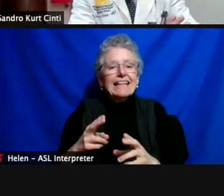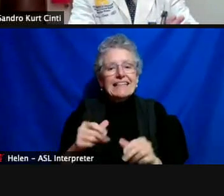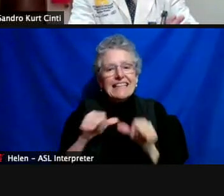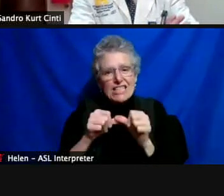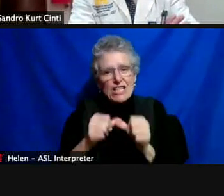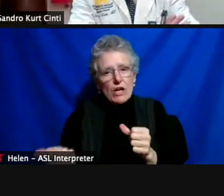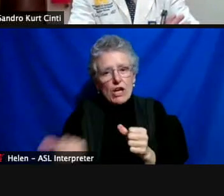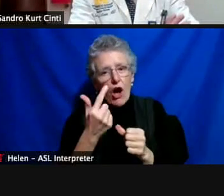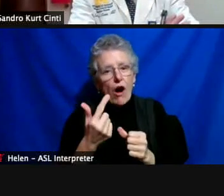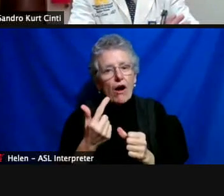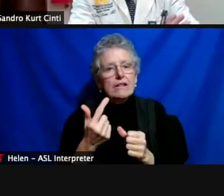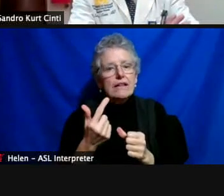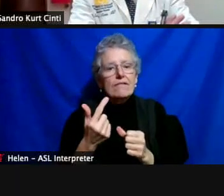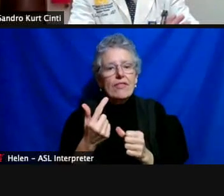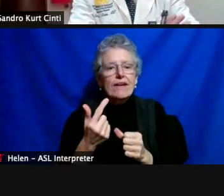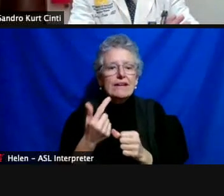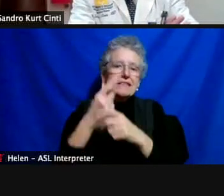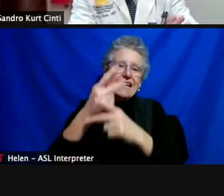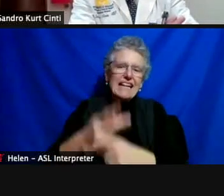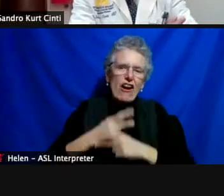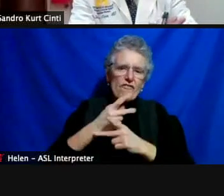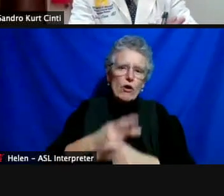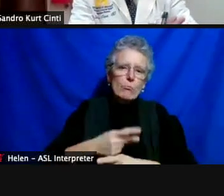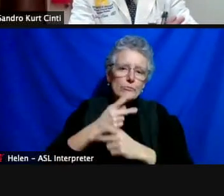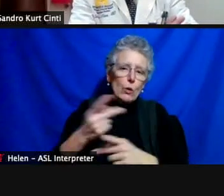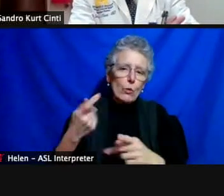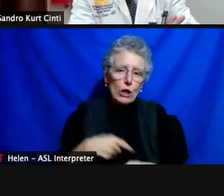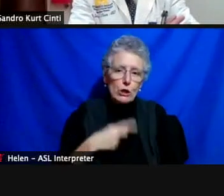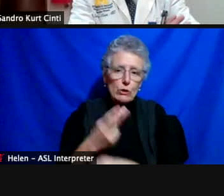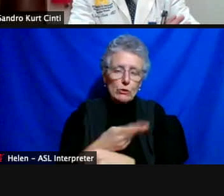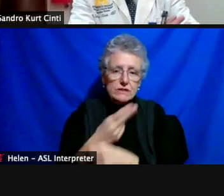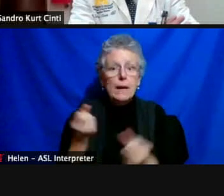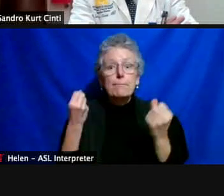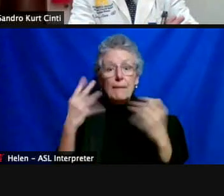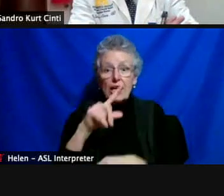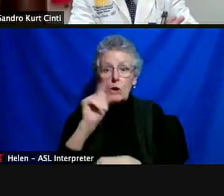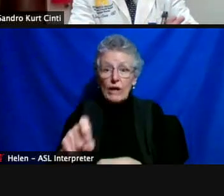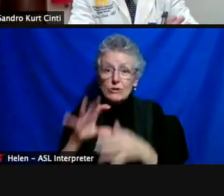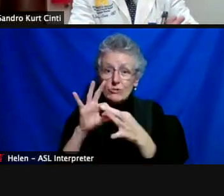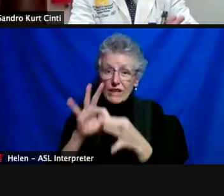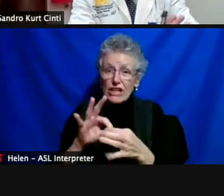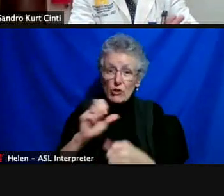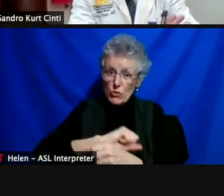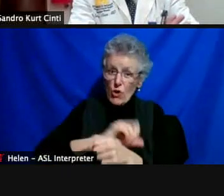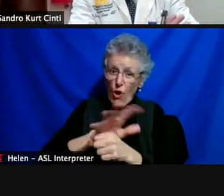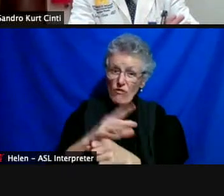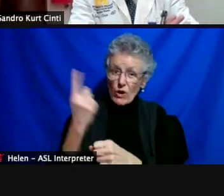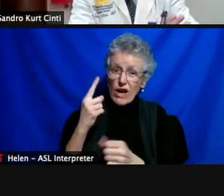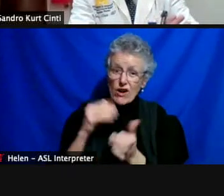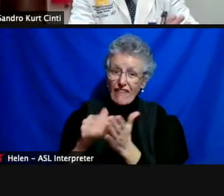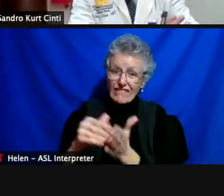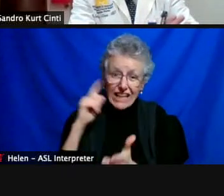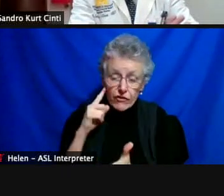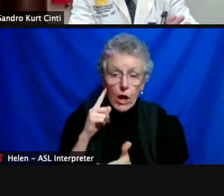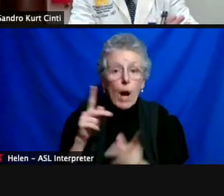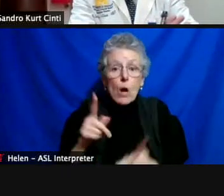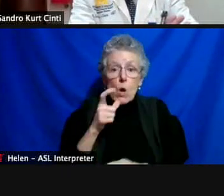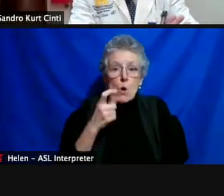There's some more questions around COVID. I think this first one is one that has come up a lot. If someone recently had COVID, let's say December,